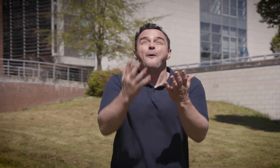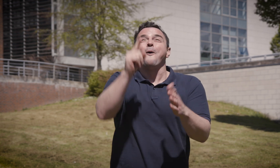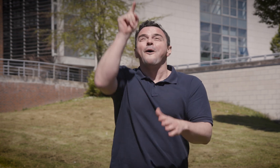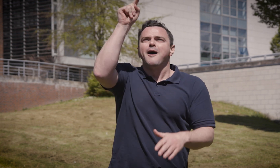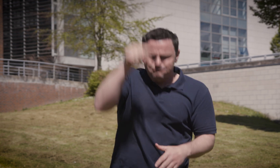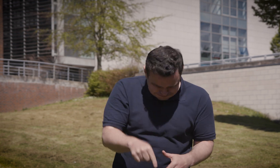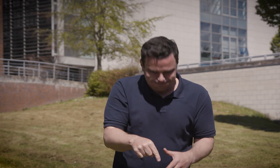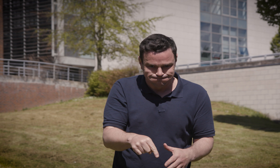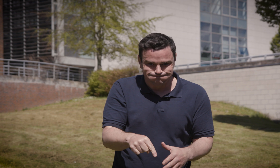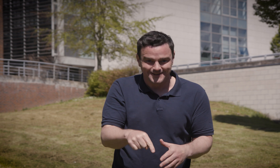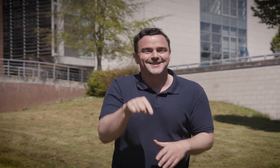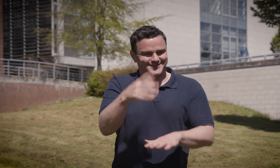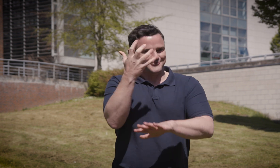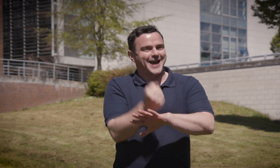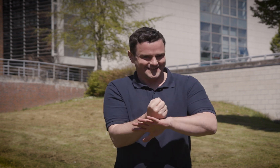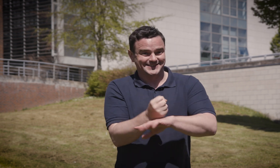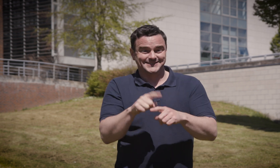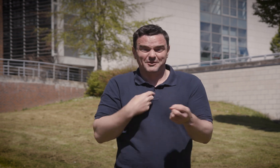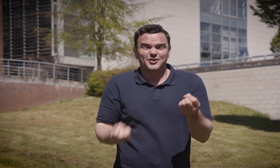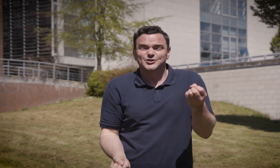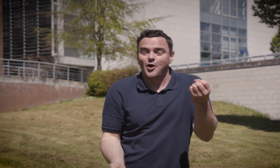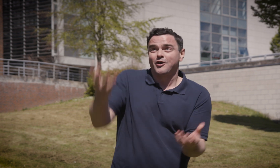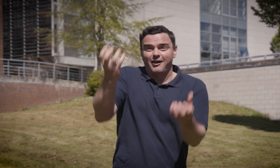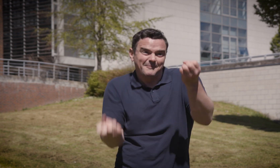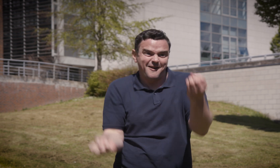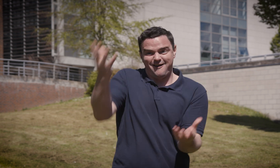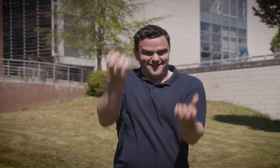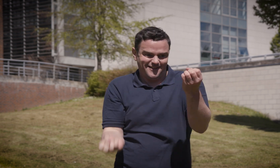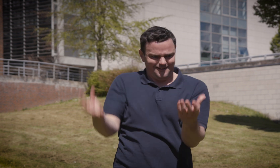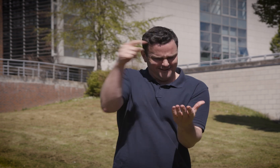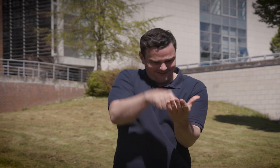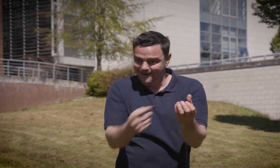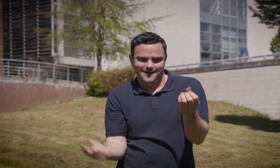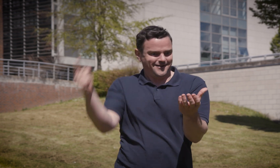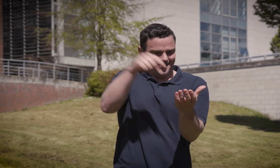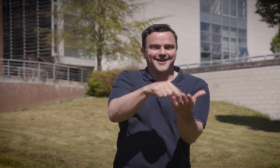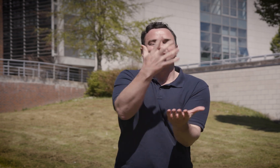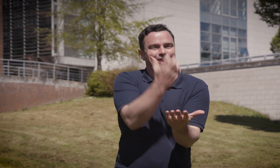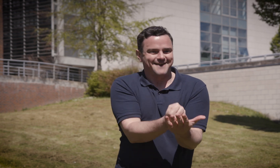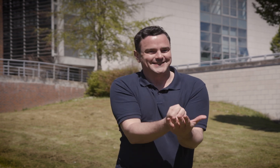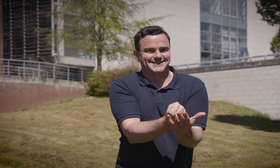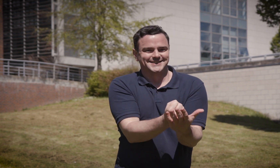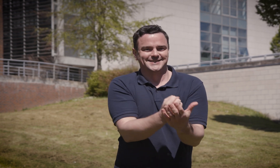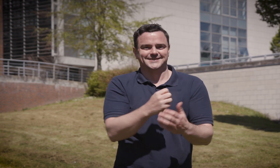and it fell down, that's gravity. When jugglers throw balls upwards and they fall down into their hands again, that's gravity.